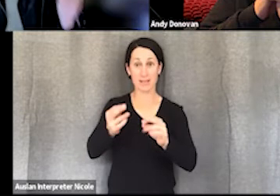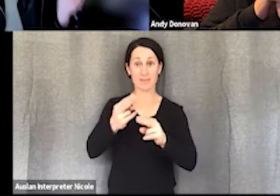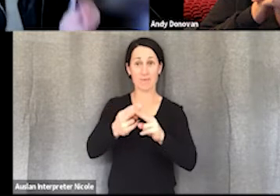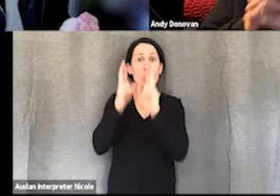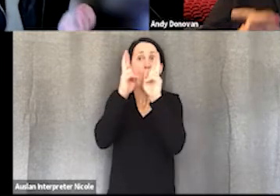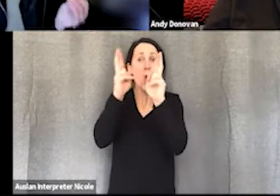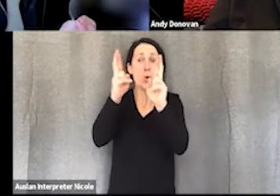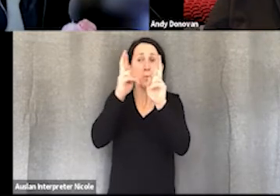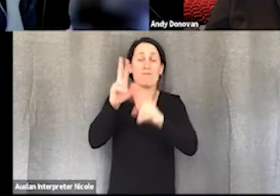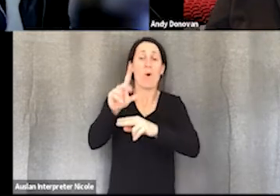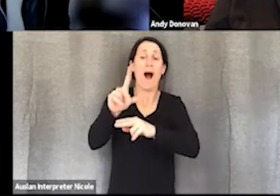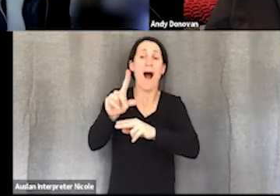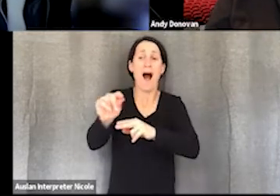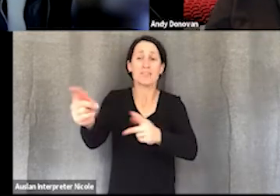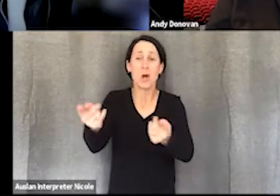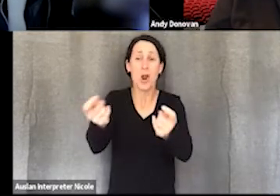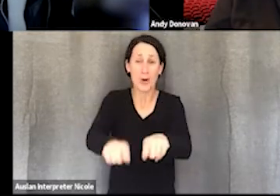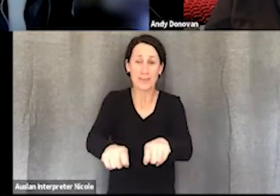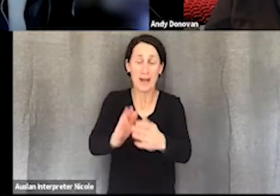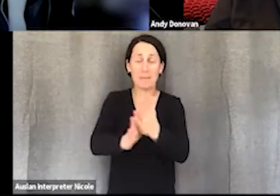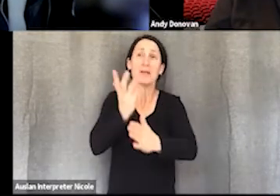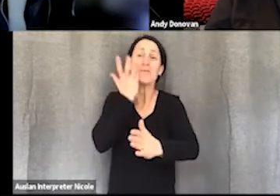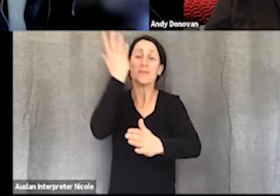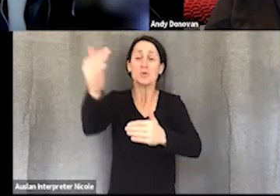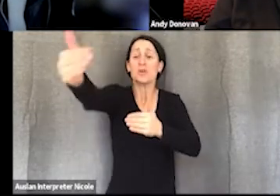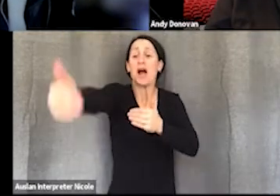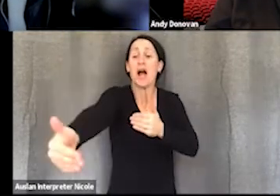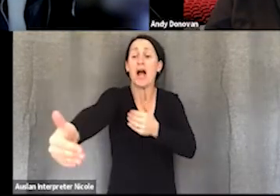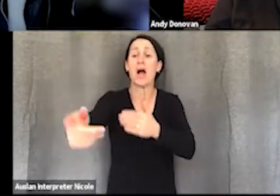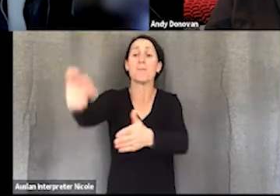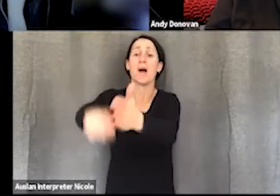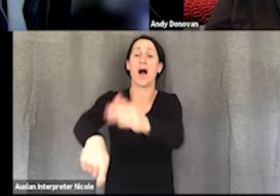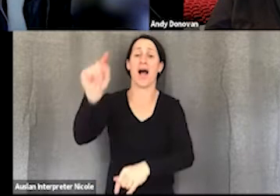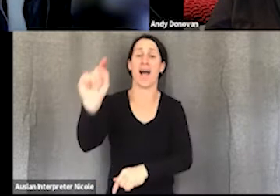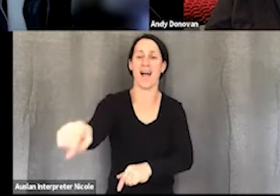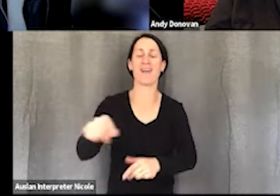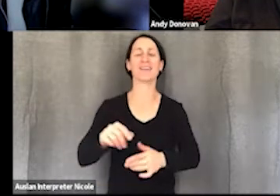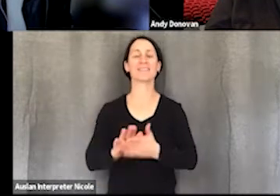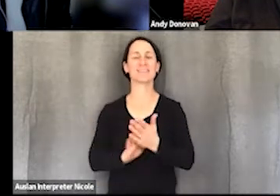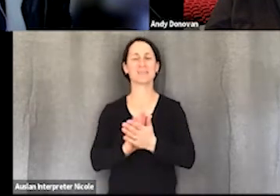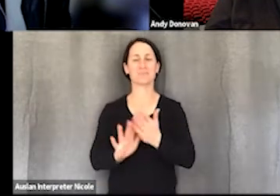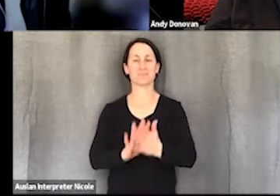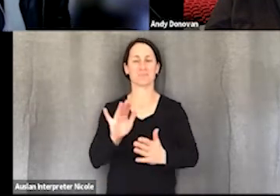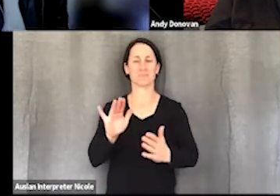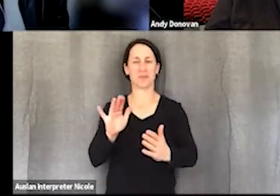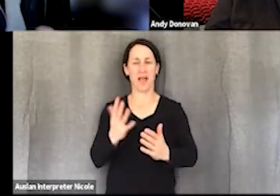lockdown period. So you will see we have got the ticket horizon by state here.